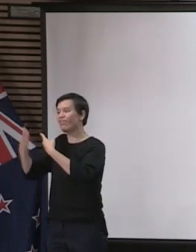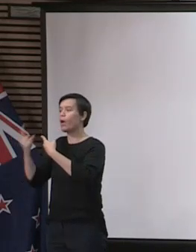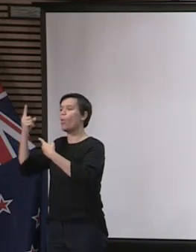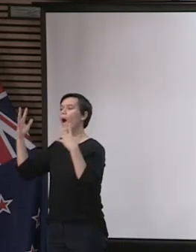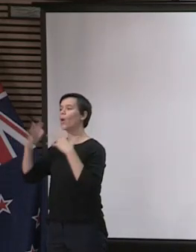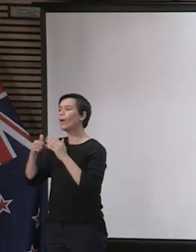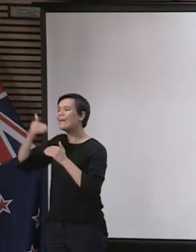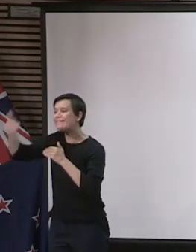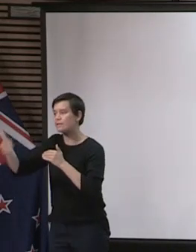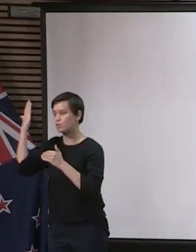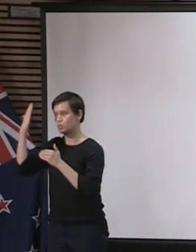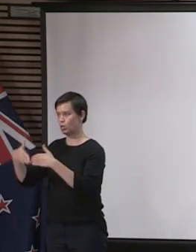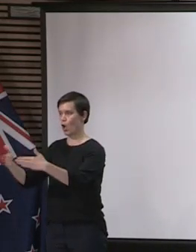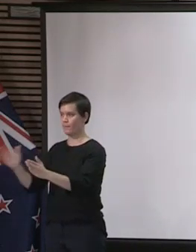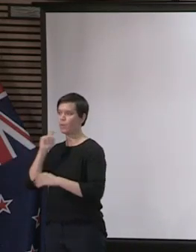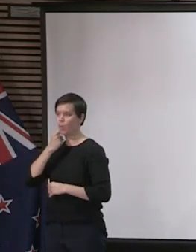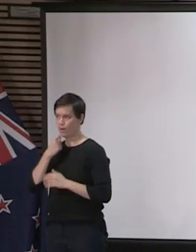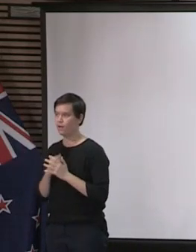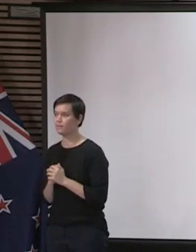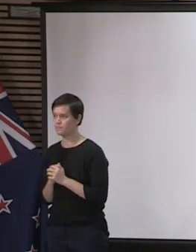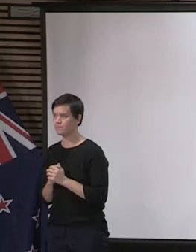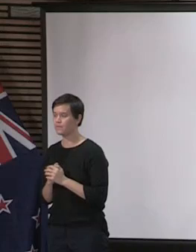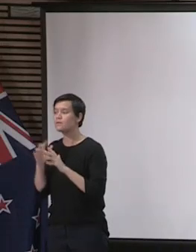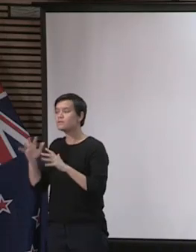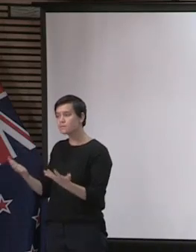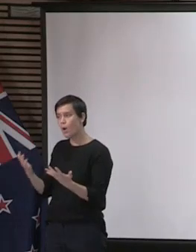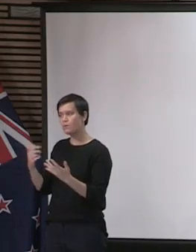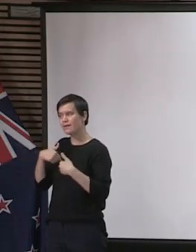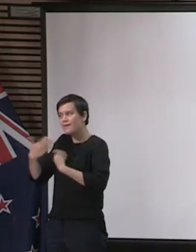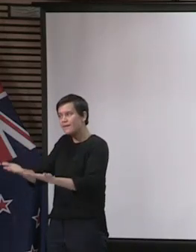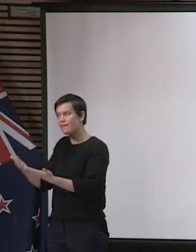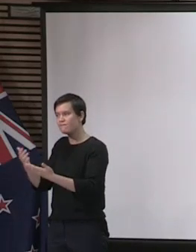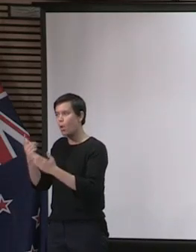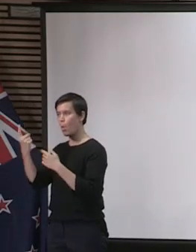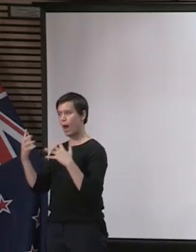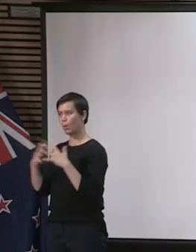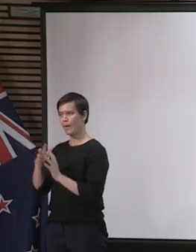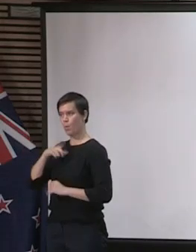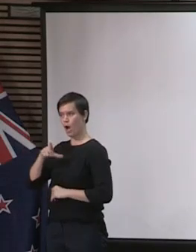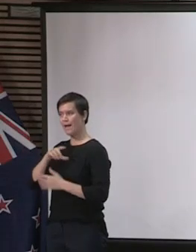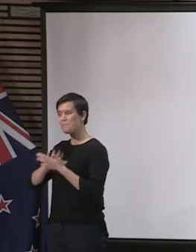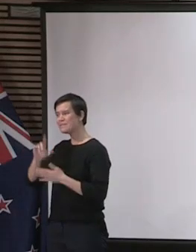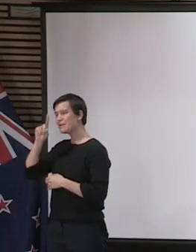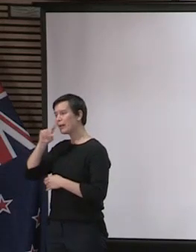planning and that is why you hard me speak about giving access to schools, schools